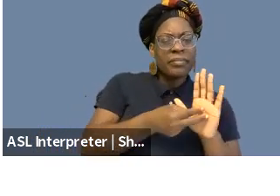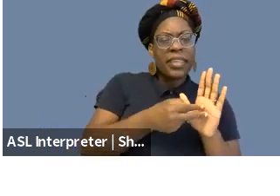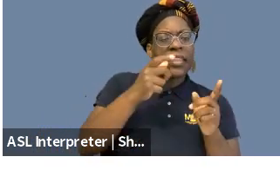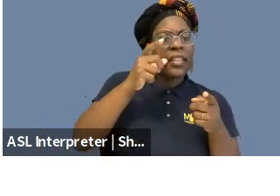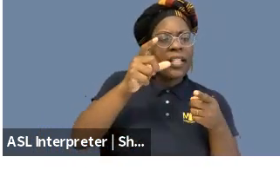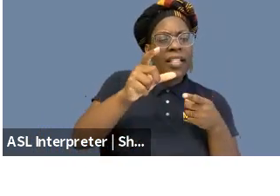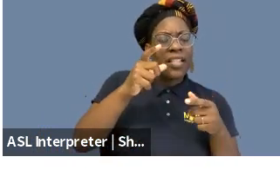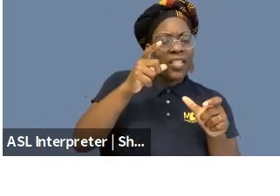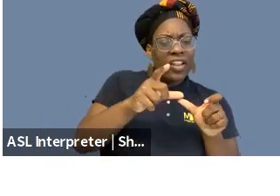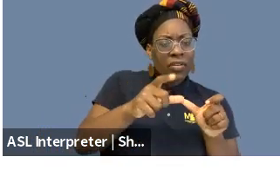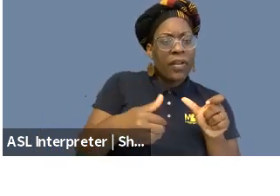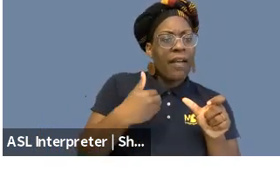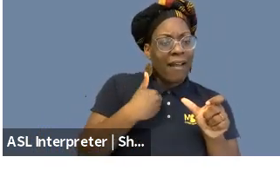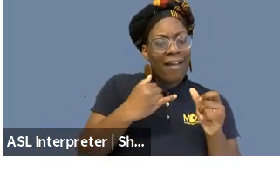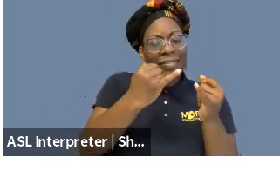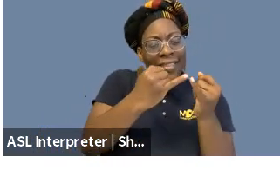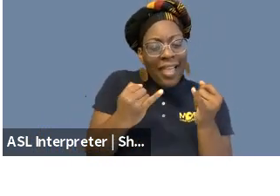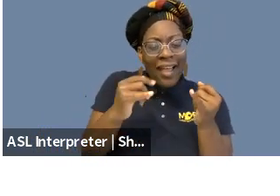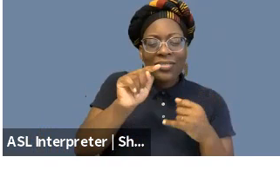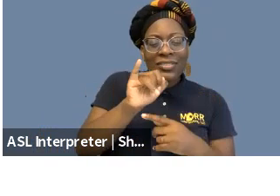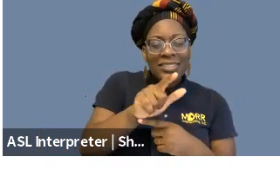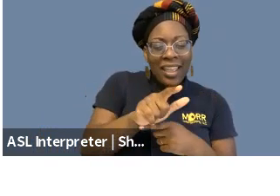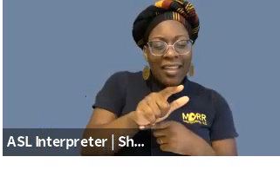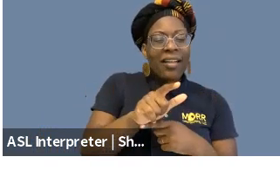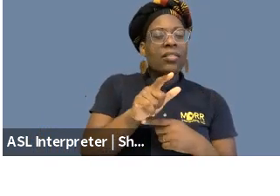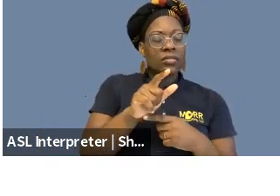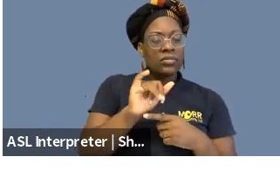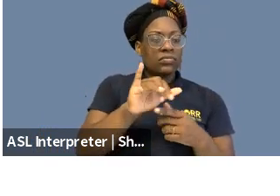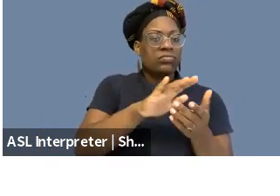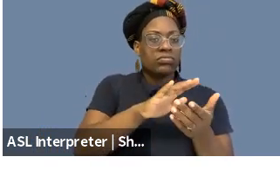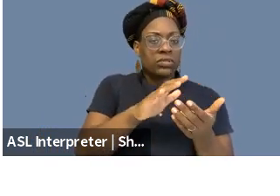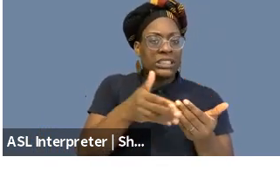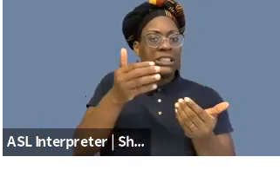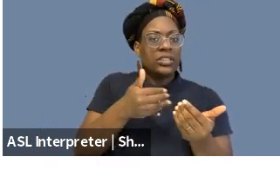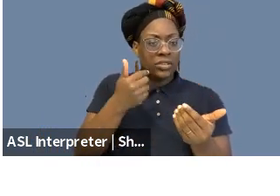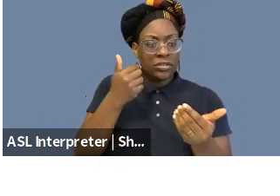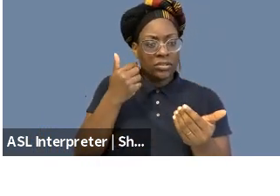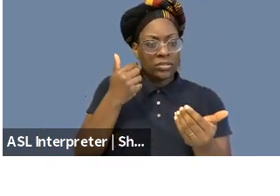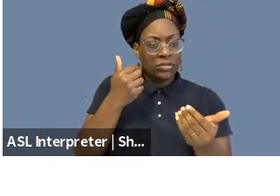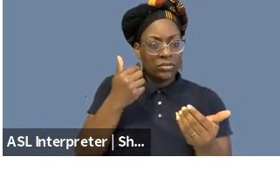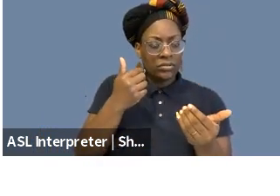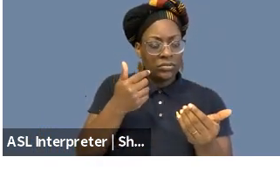stroke which were created to help readers read printed documents (creates underlines